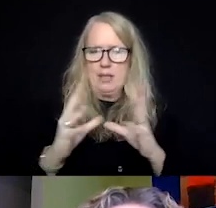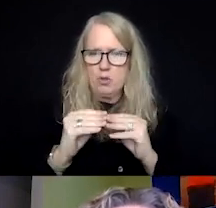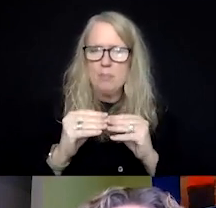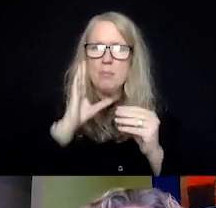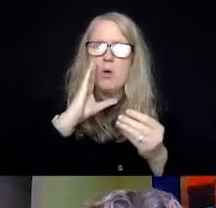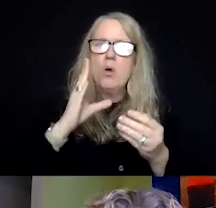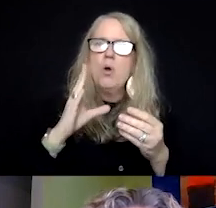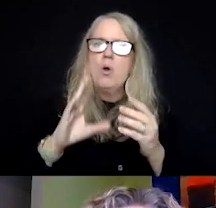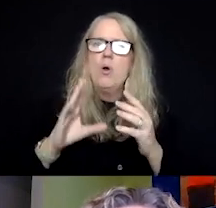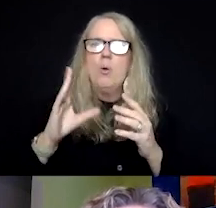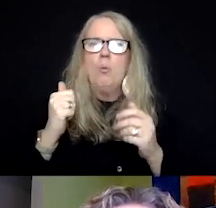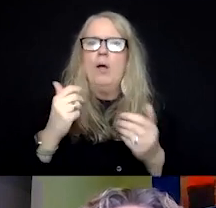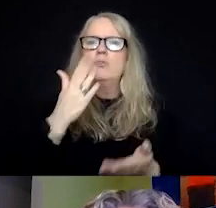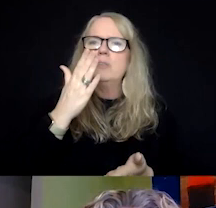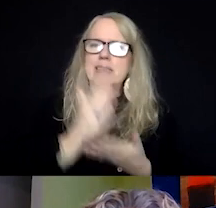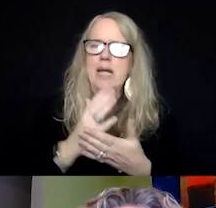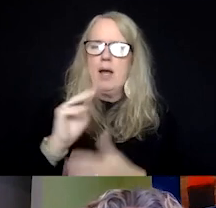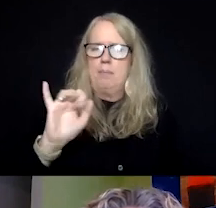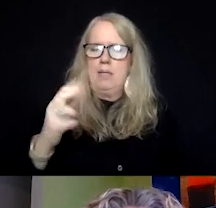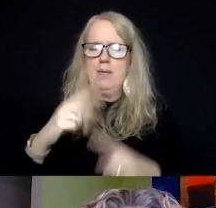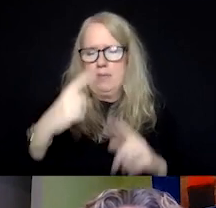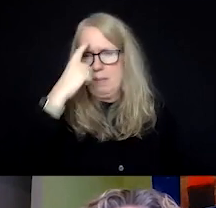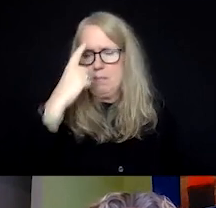THE MYTHS THAT MENTAL HEALTH IS A COURSE OF VIOLENCE, BUT